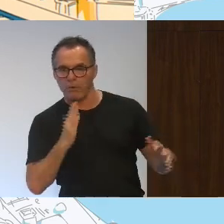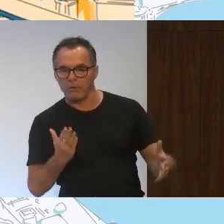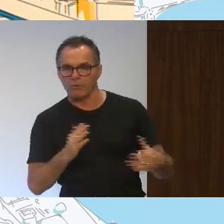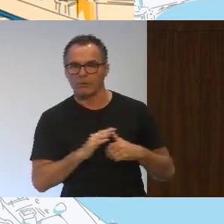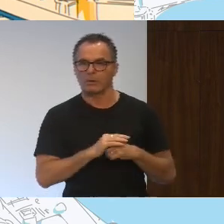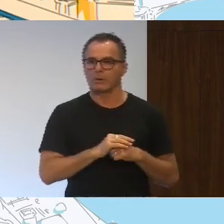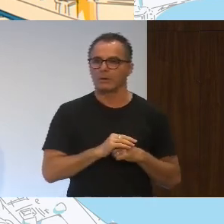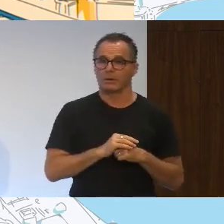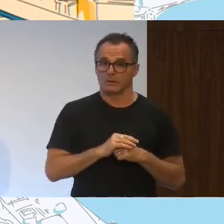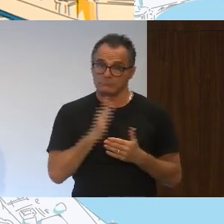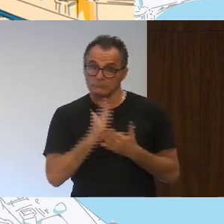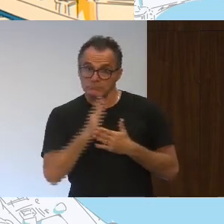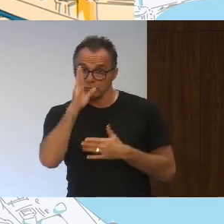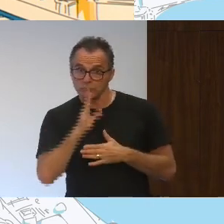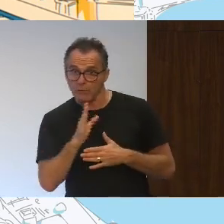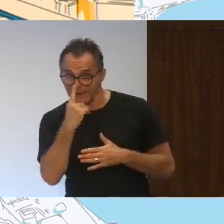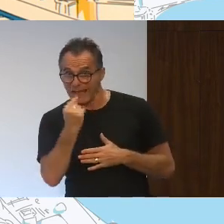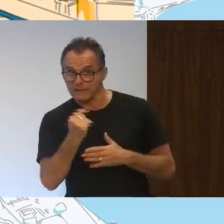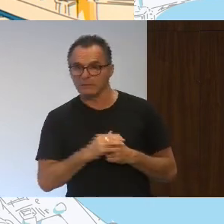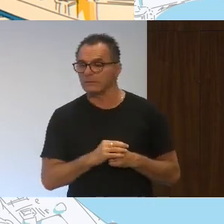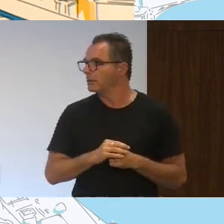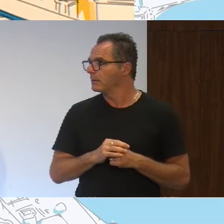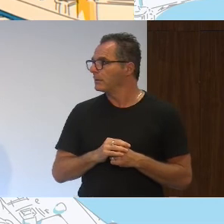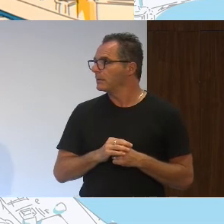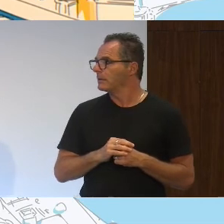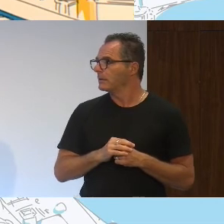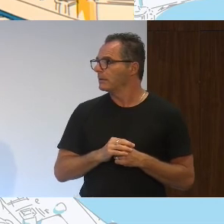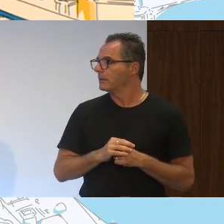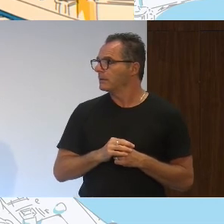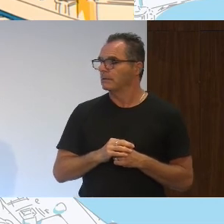is it a stroke? What what would you tell our patients